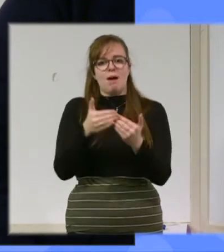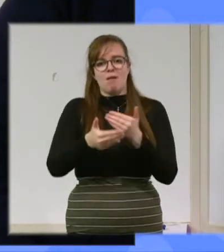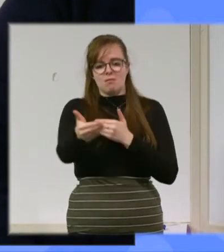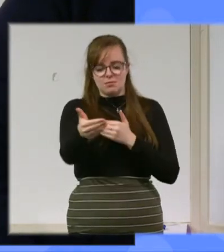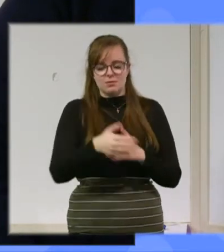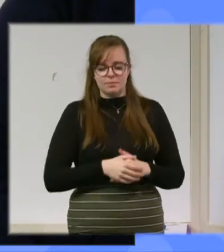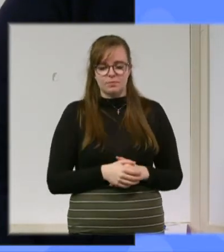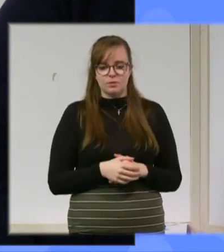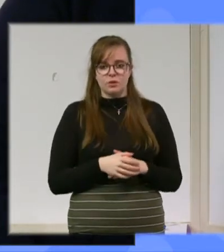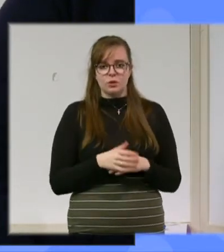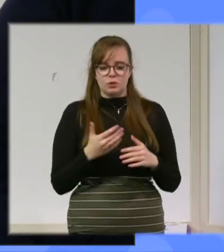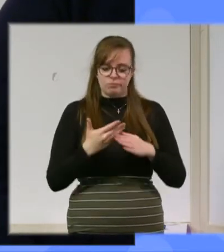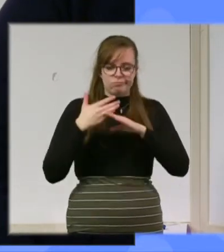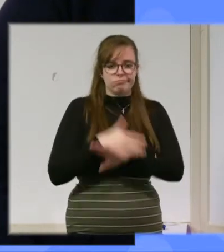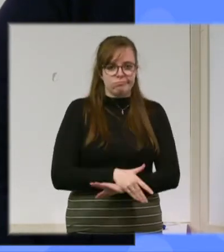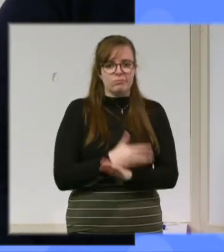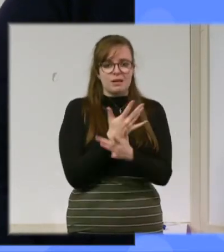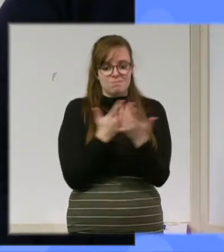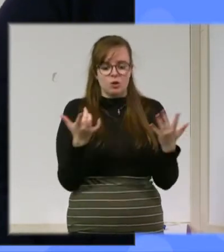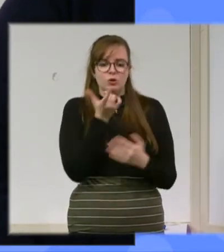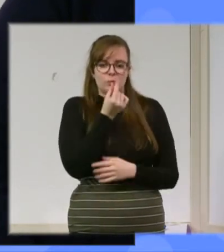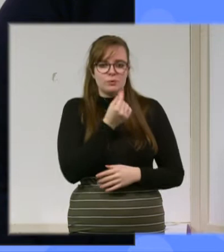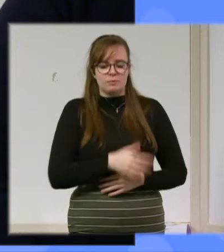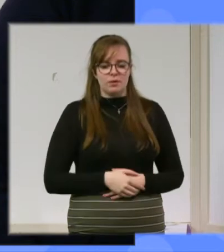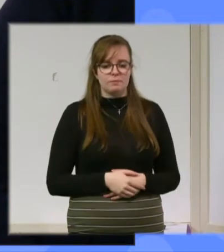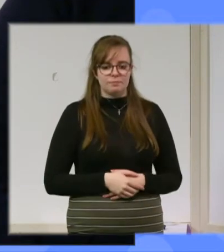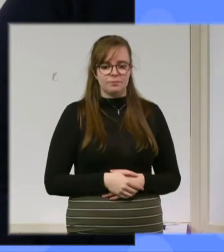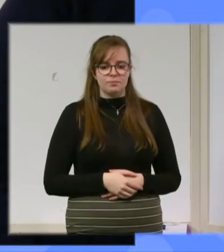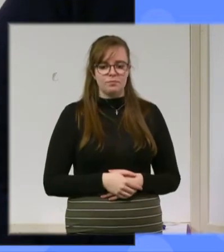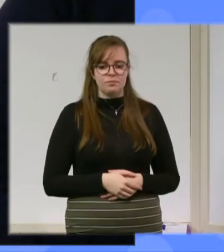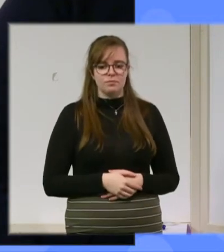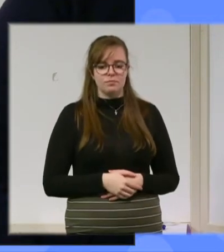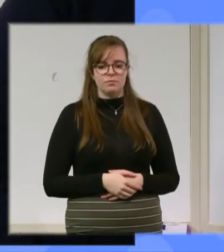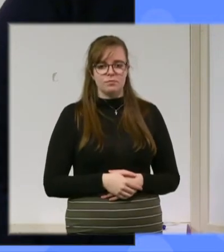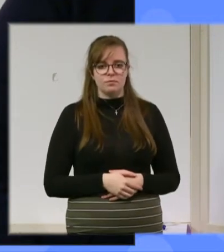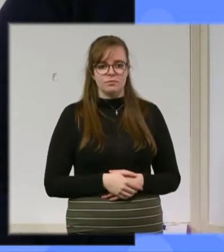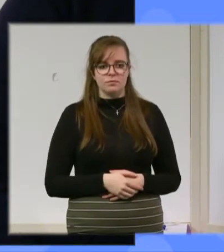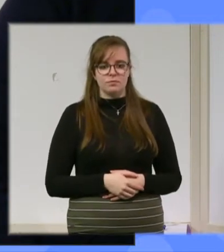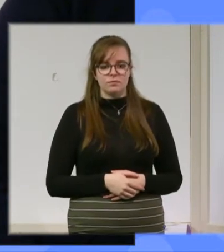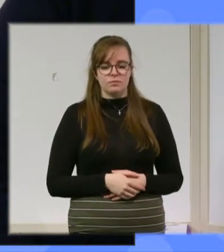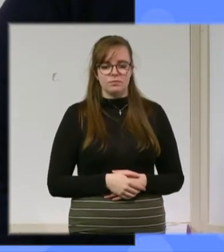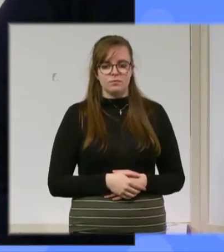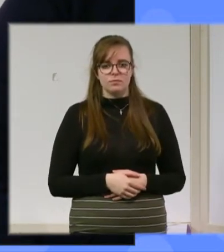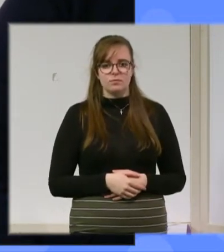as much as you can for as long as you can whereas it is for me a very human